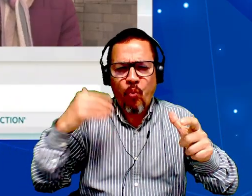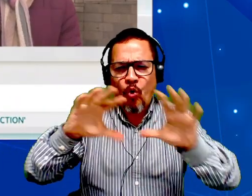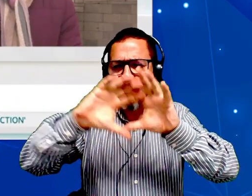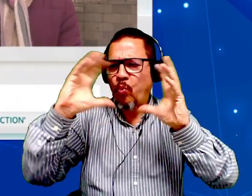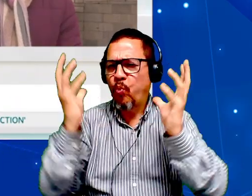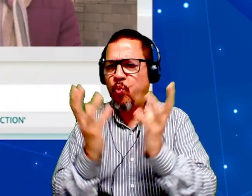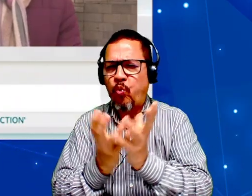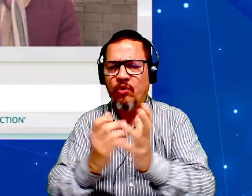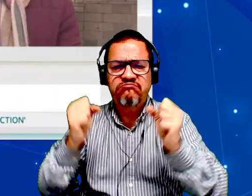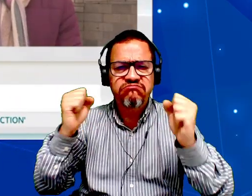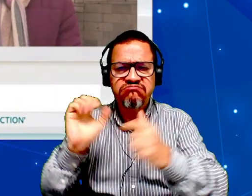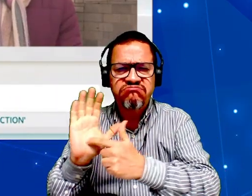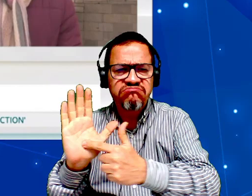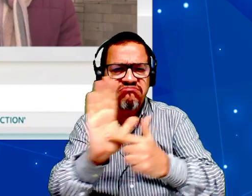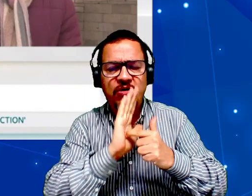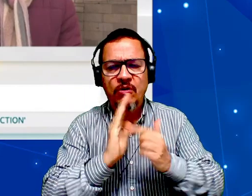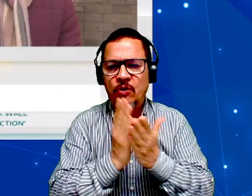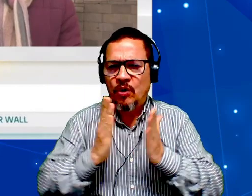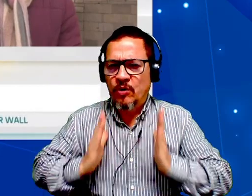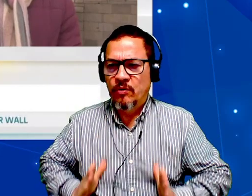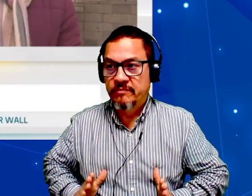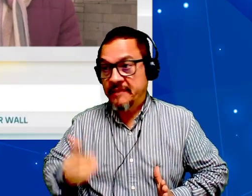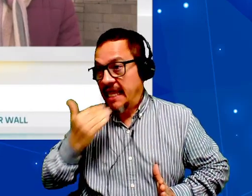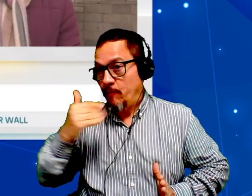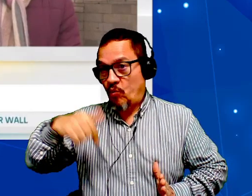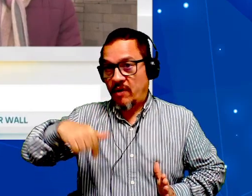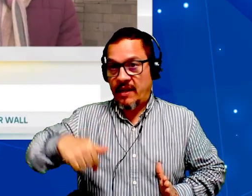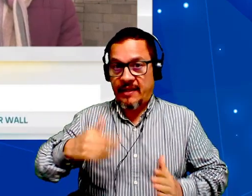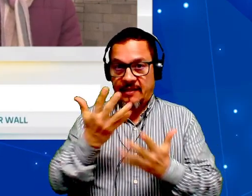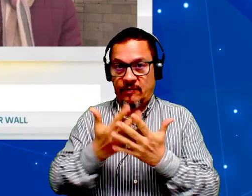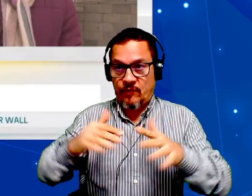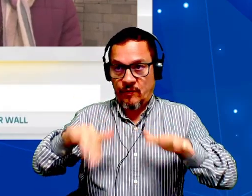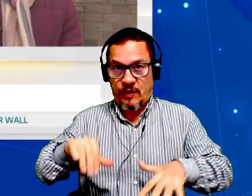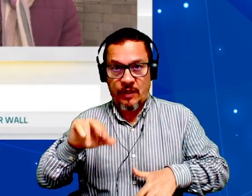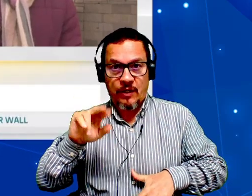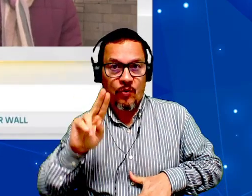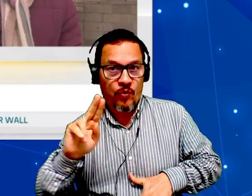lots of students demonstrating here in the UK today. How do you feel about the